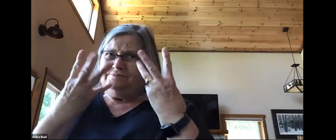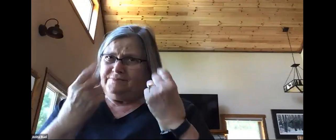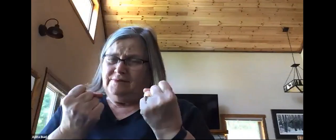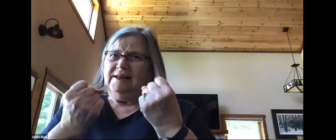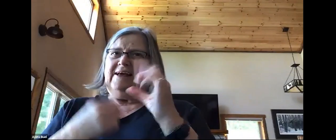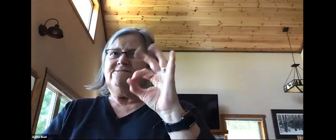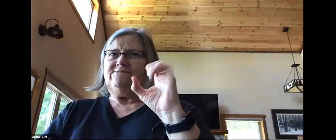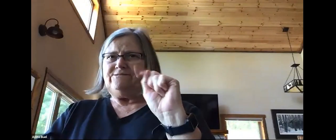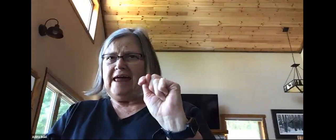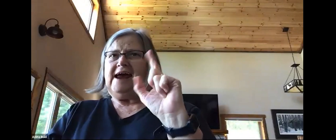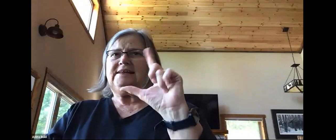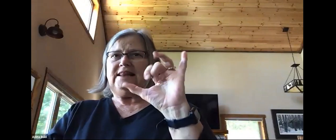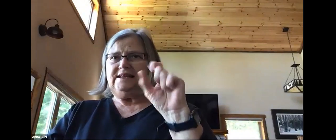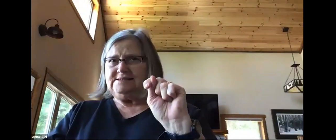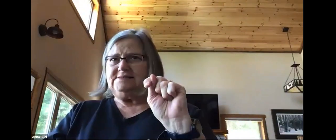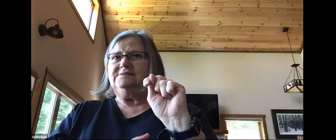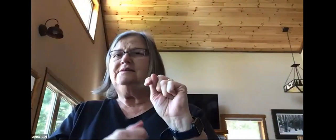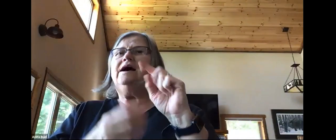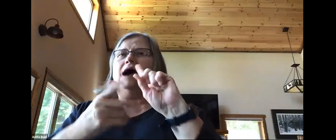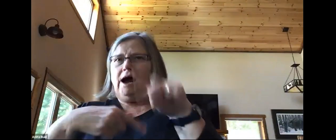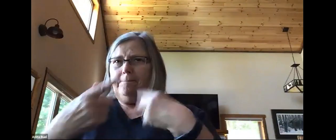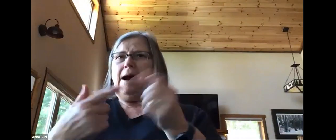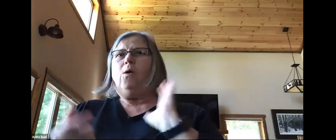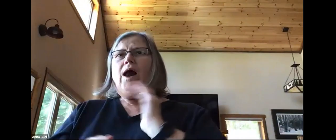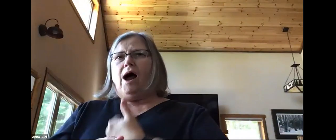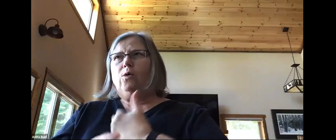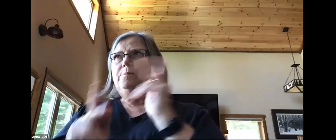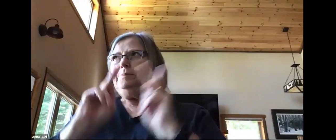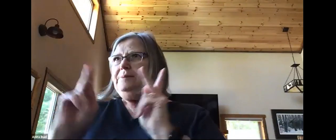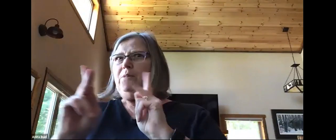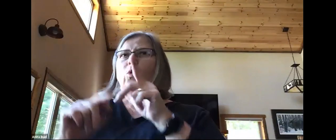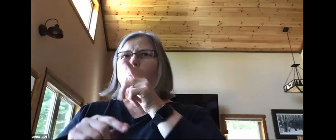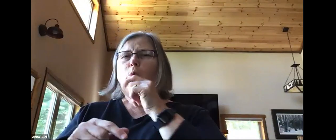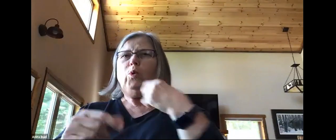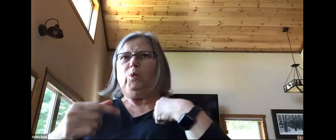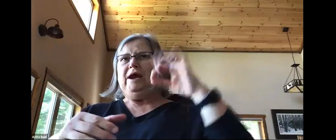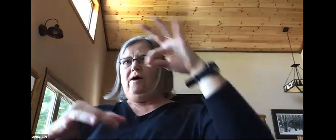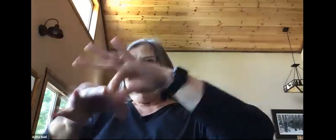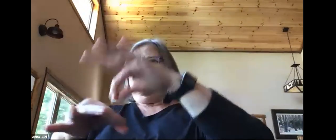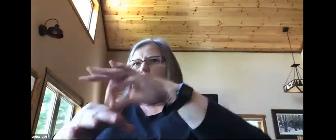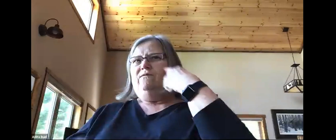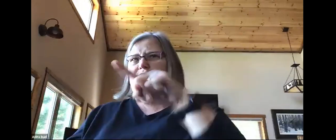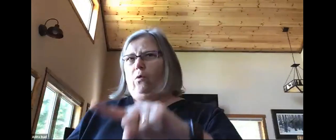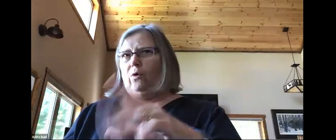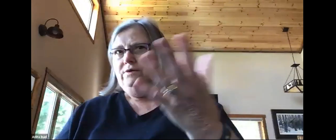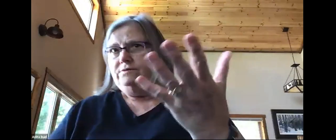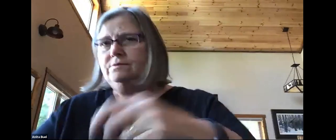And so I would like to see that facts list in sign language about the people who we are voting for.